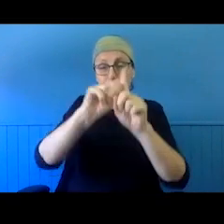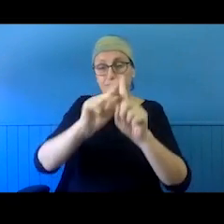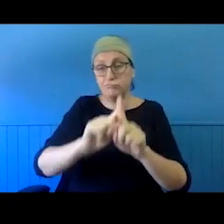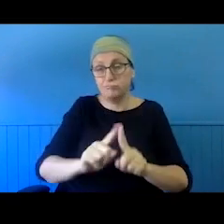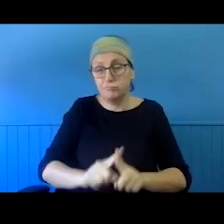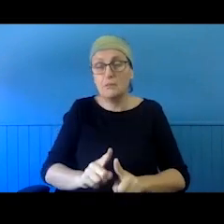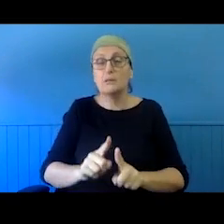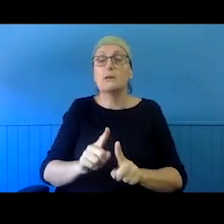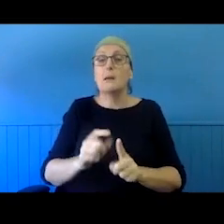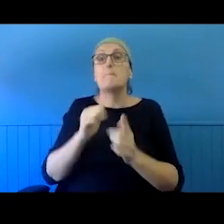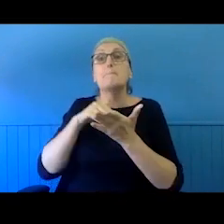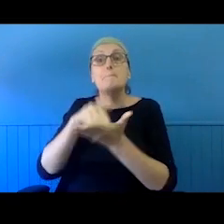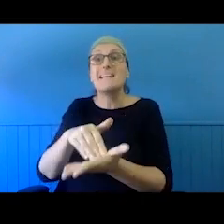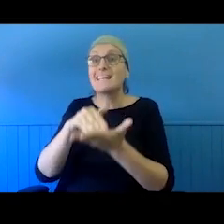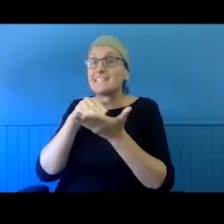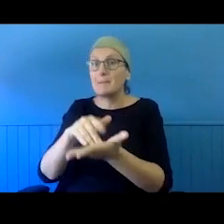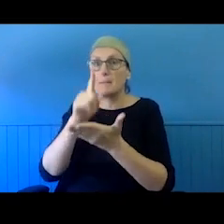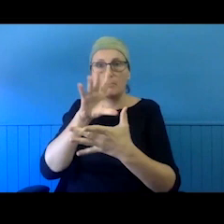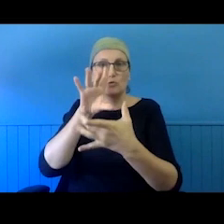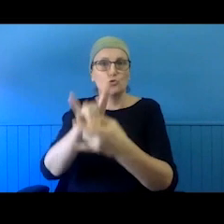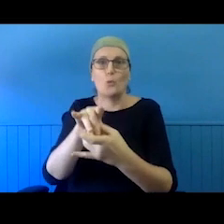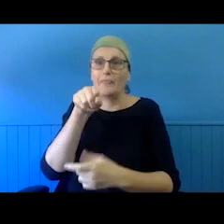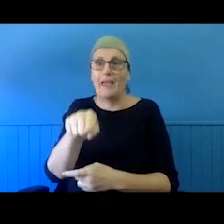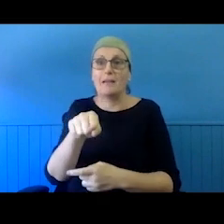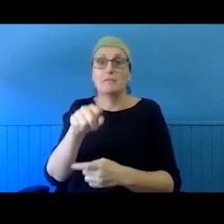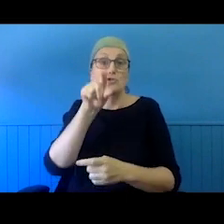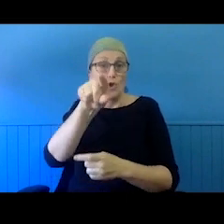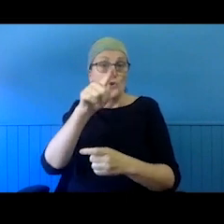course. If you think you can teach somebody something to do with your